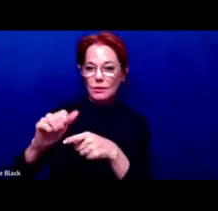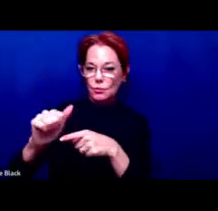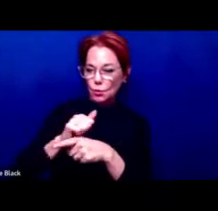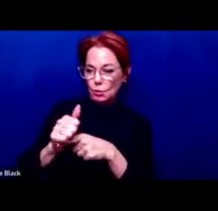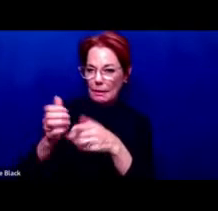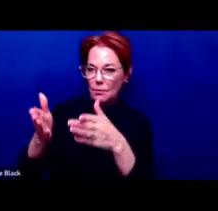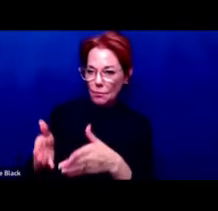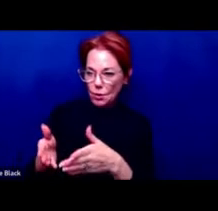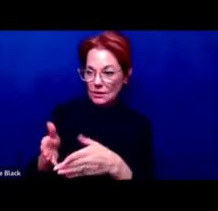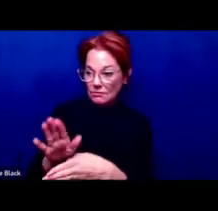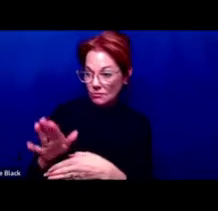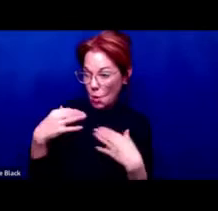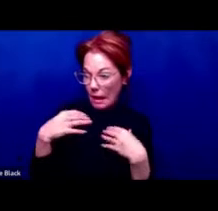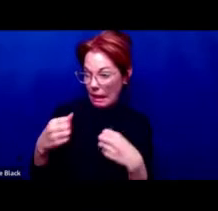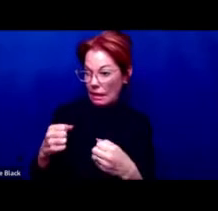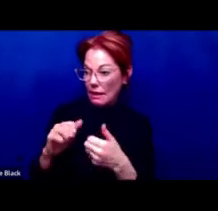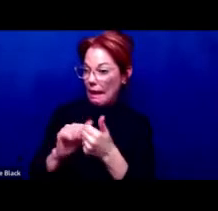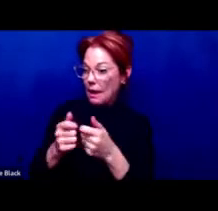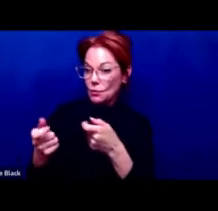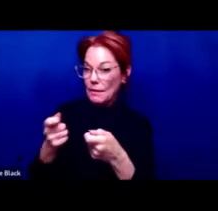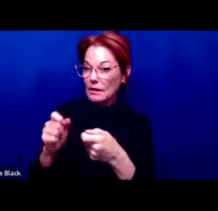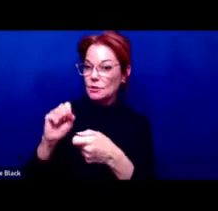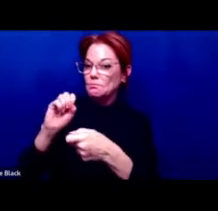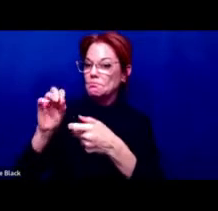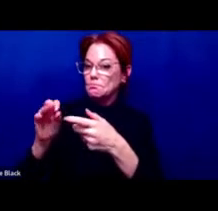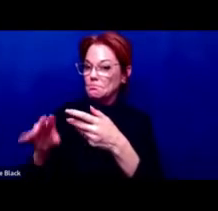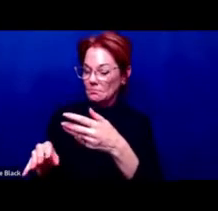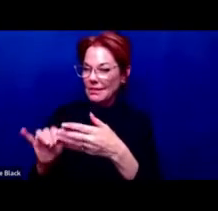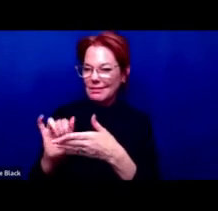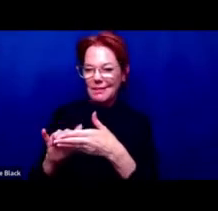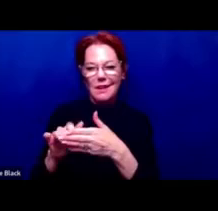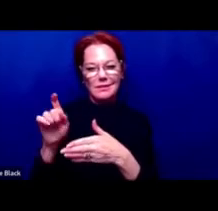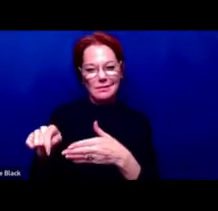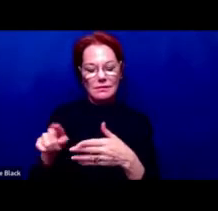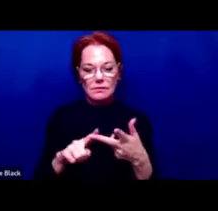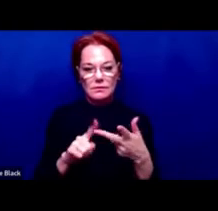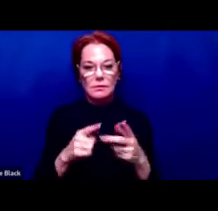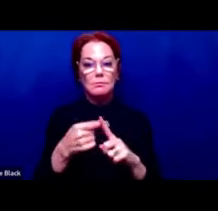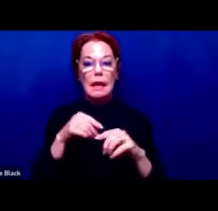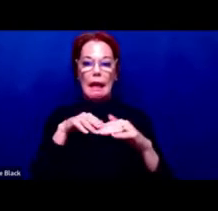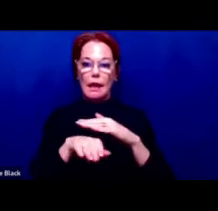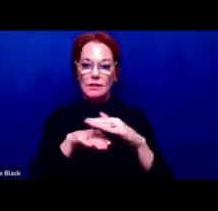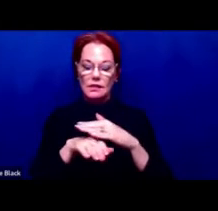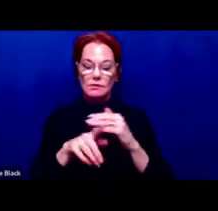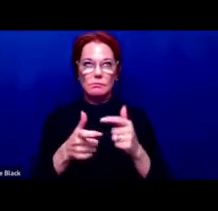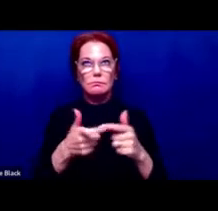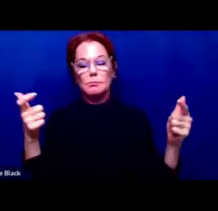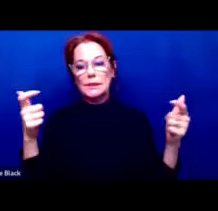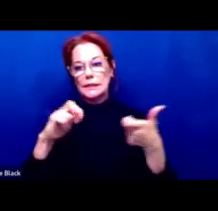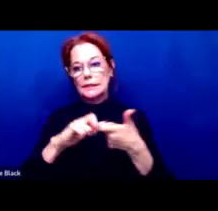one's health. And then access access is is a big issue, especially for individuals,